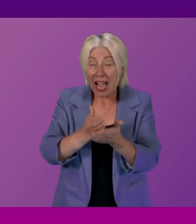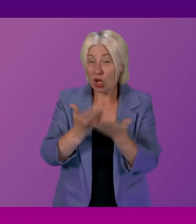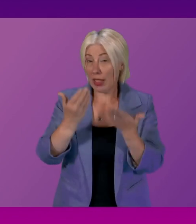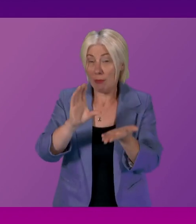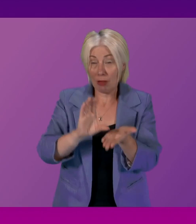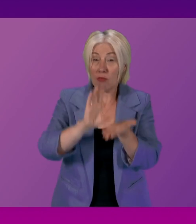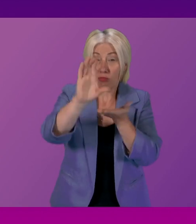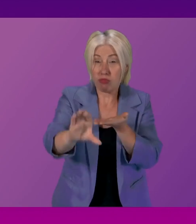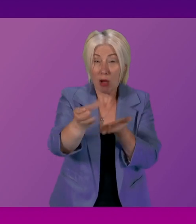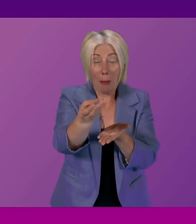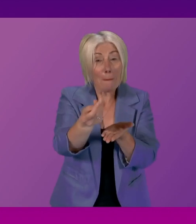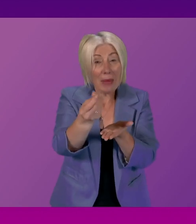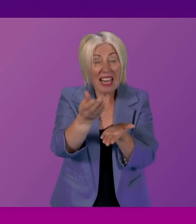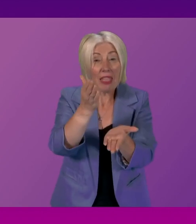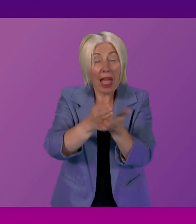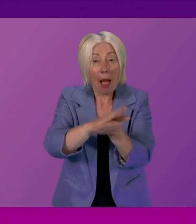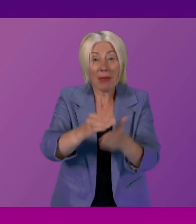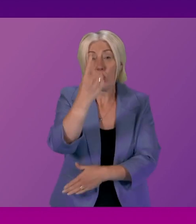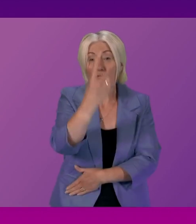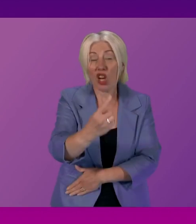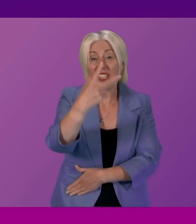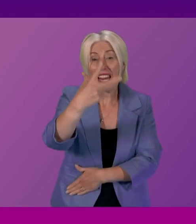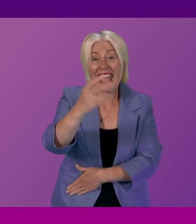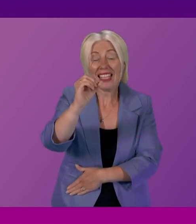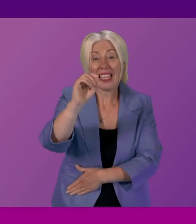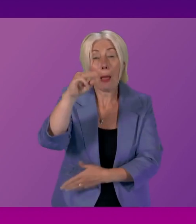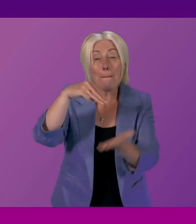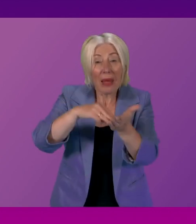In cash terms, that means that we are £180 million a year short.